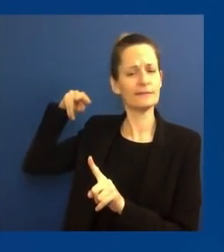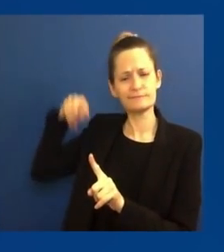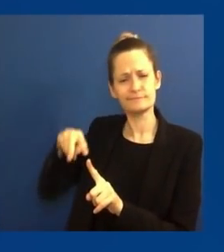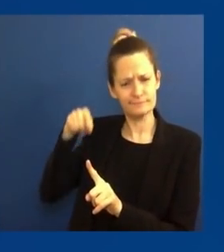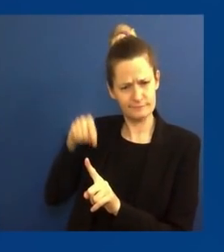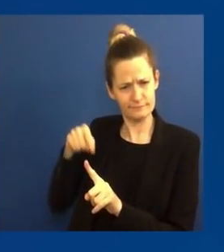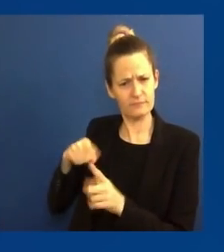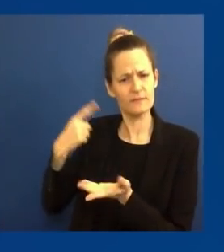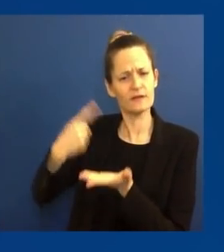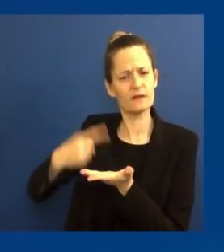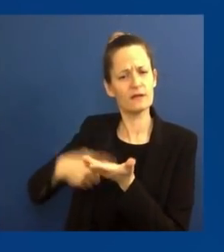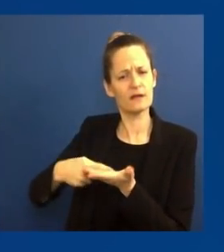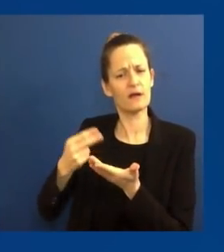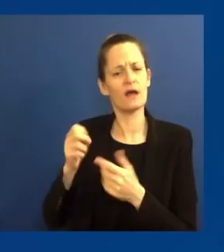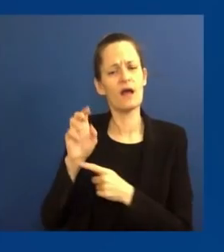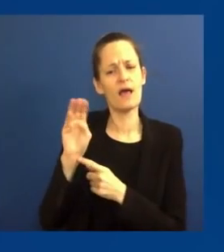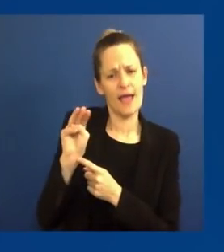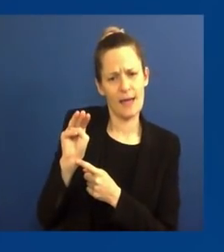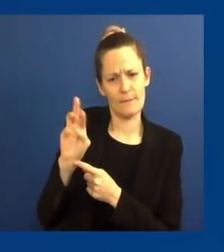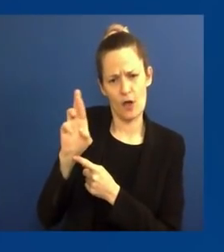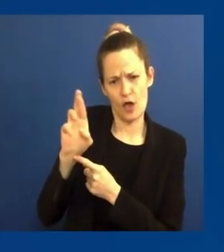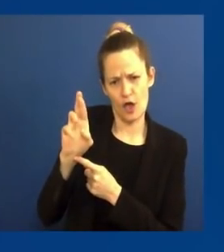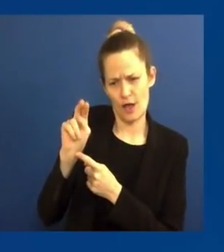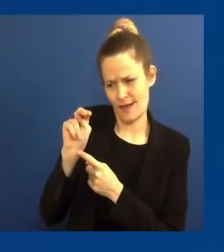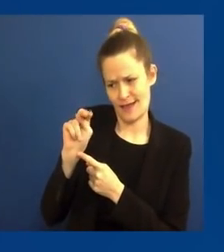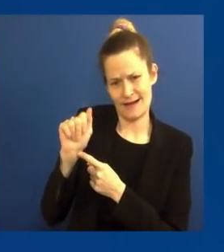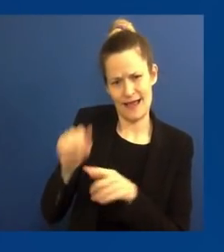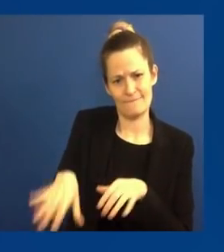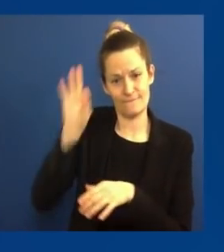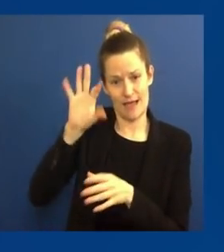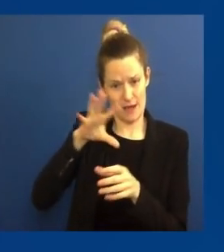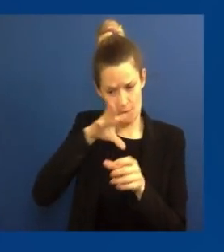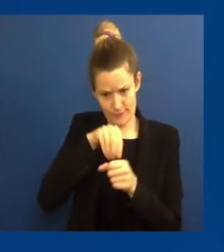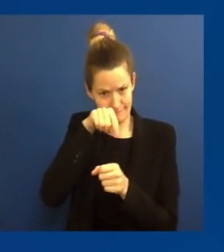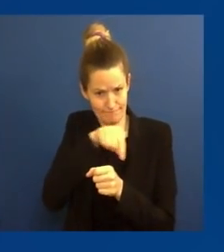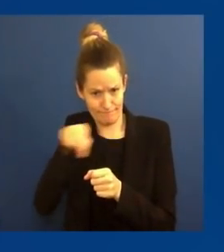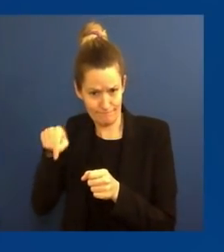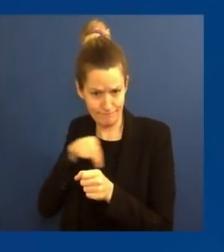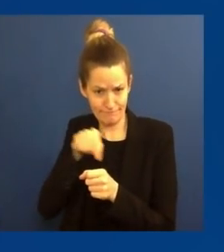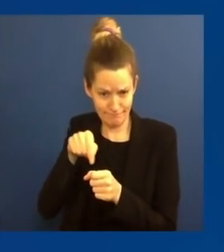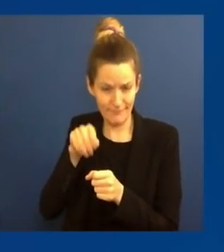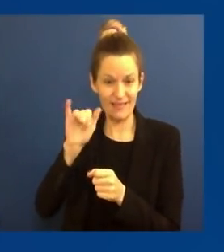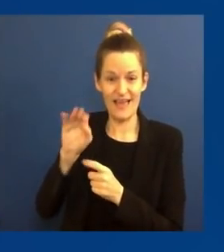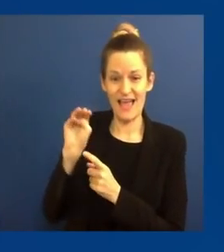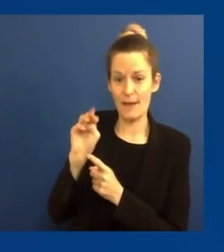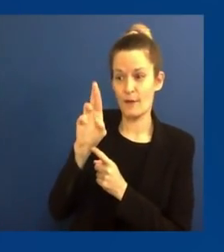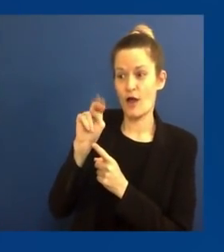and how they've been preventing emergency room visits, urgent care clinic visits, and hospitalizations.